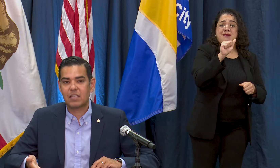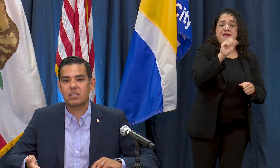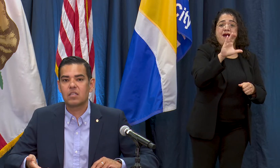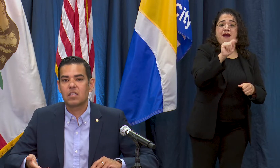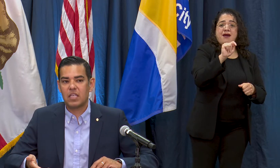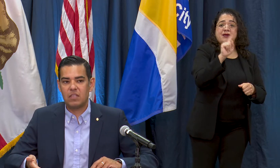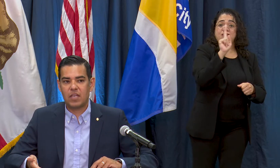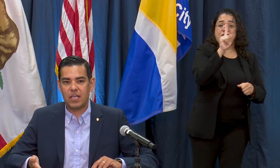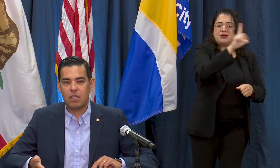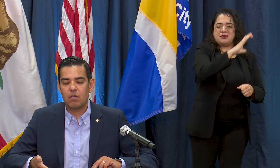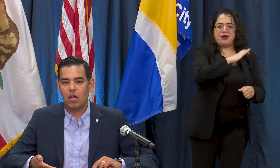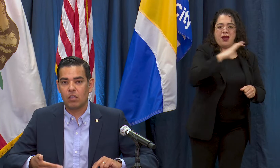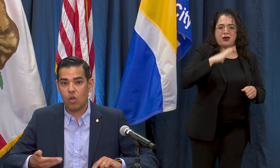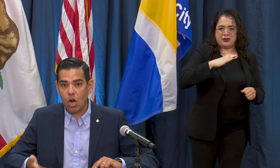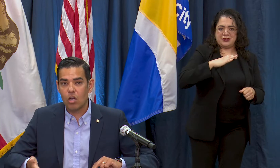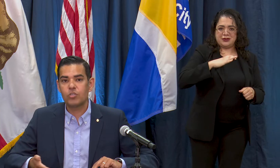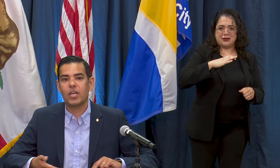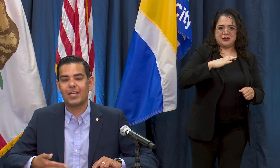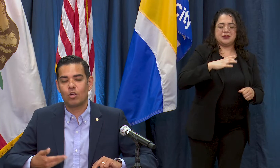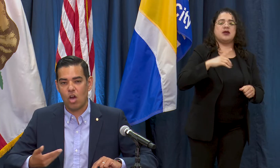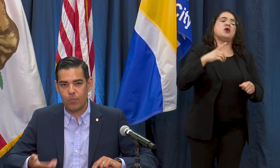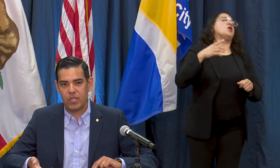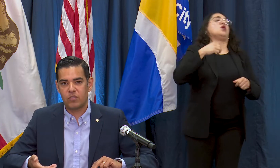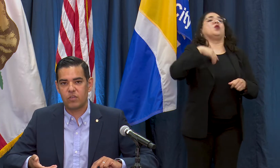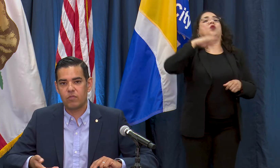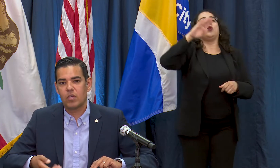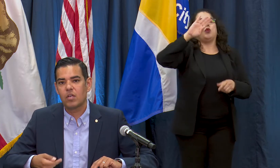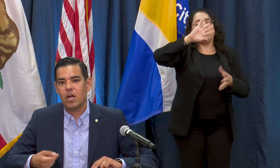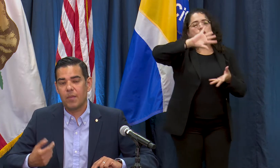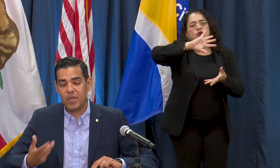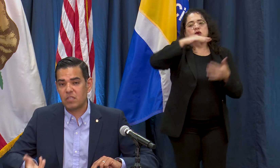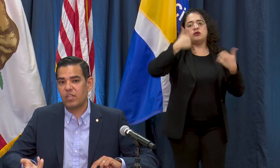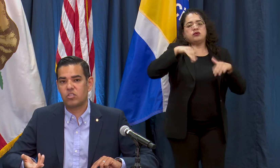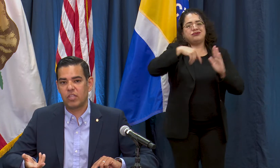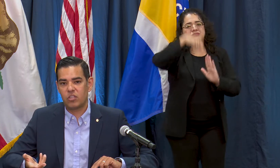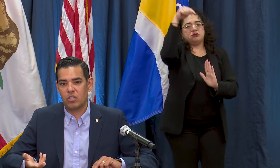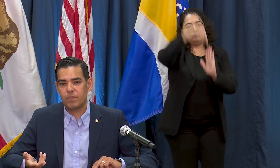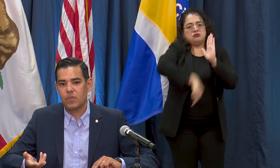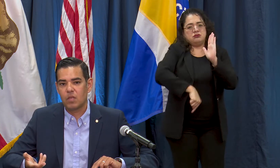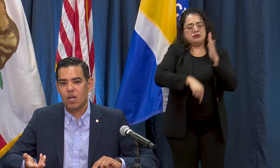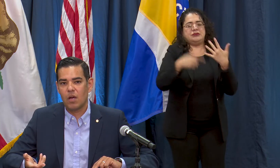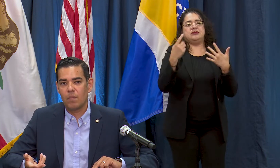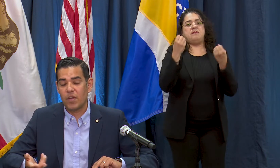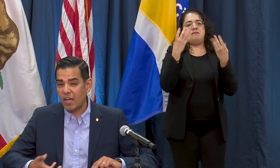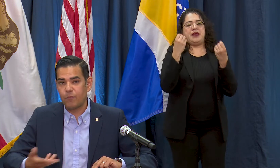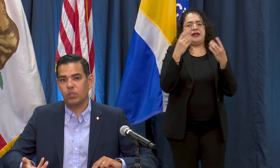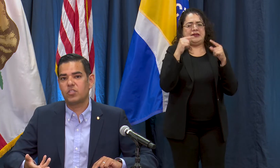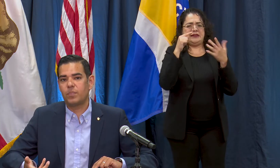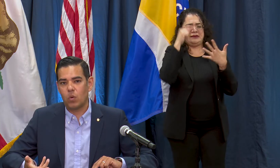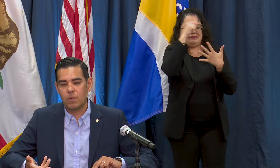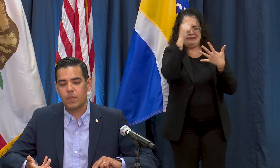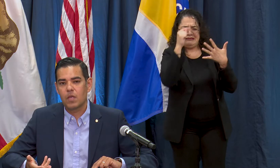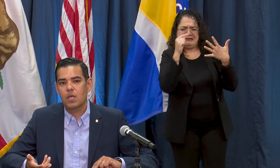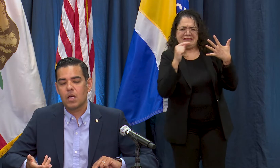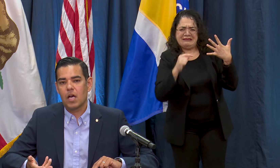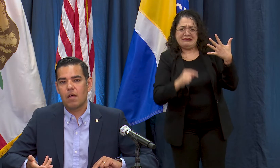is a large and comprehensive piece of legislation that I fully support that